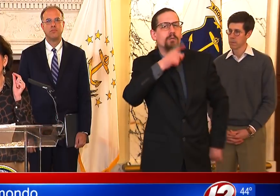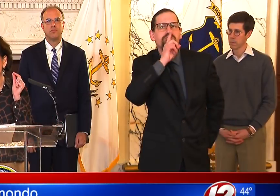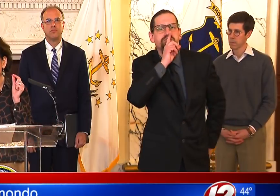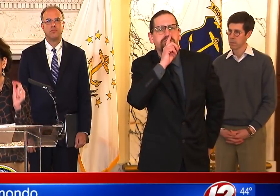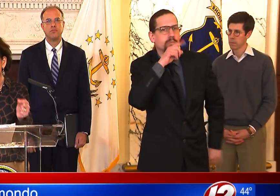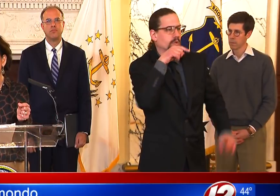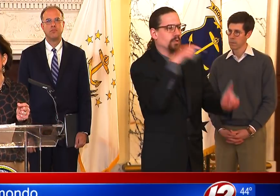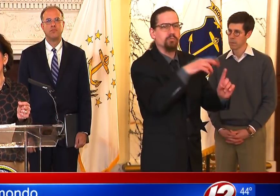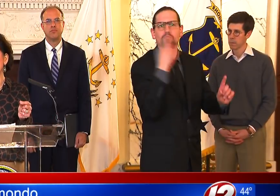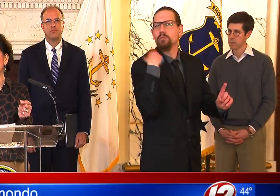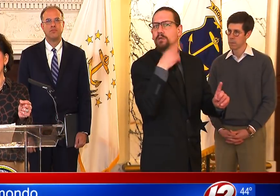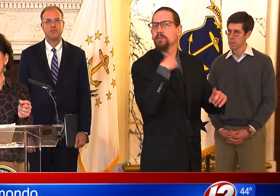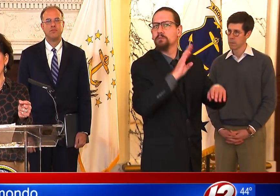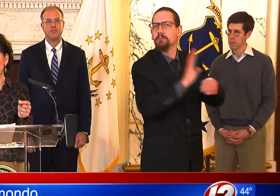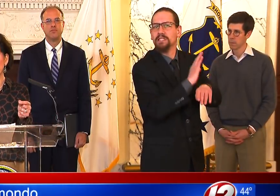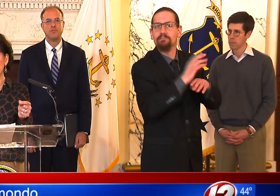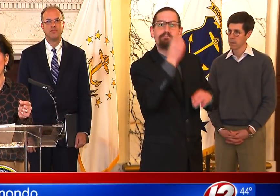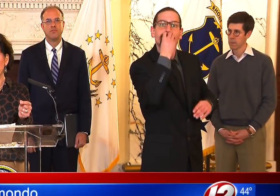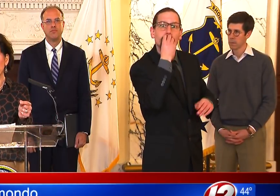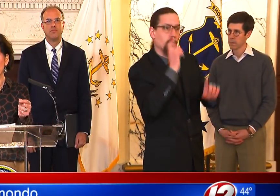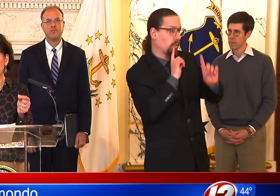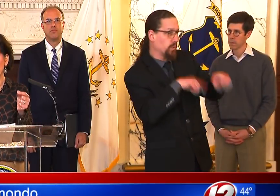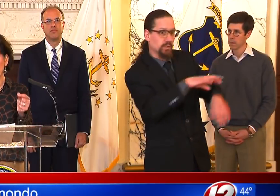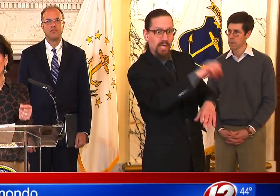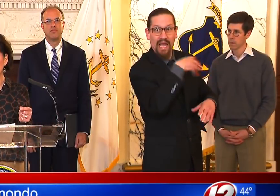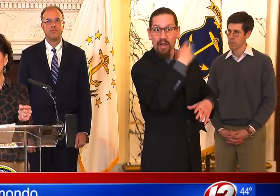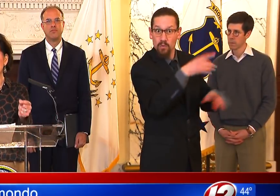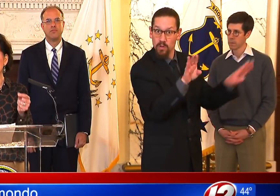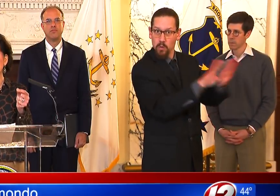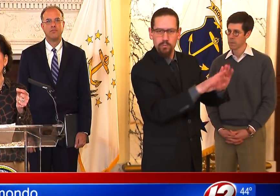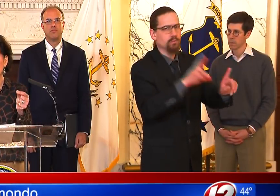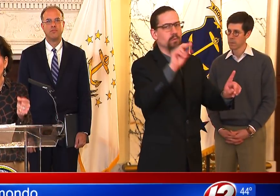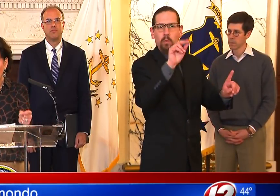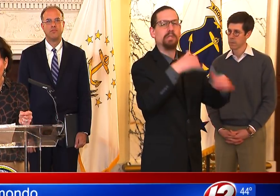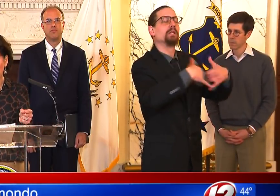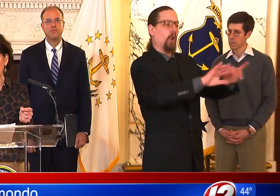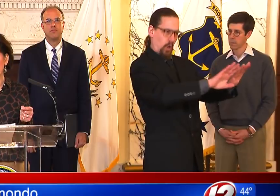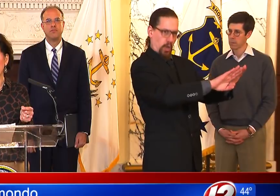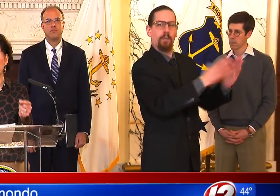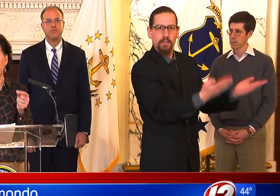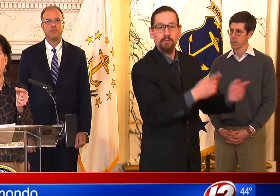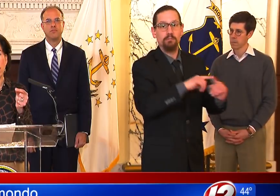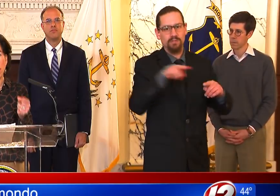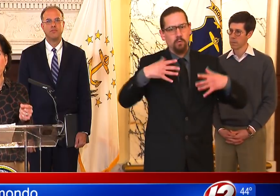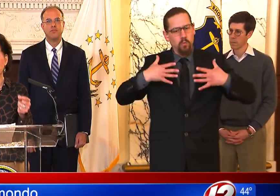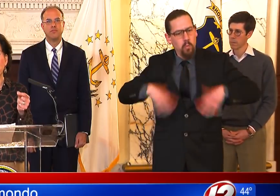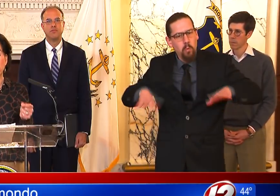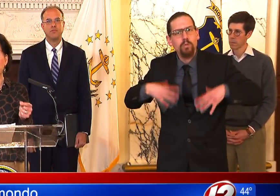IN ROOM DINING IS SHUT DOWN. I AM NOT TALKING ABOUT MANUFACTURING.